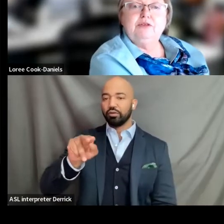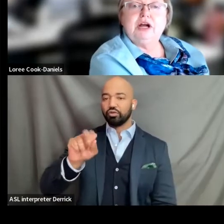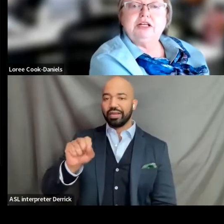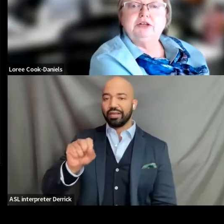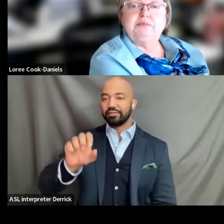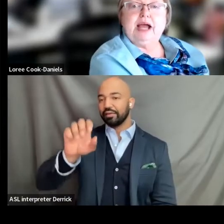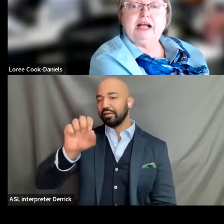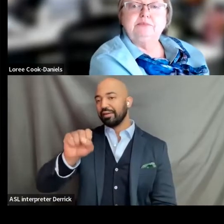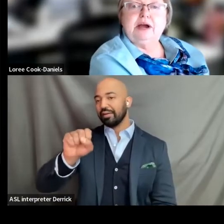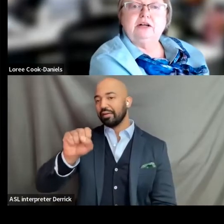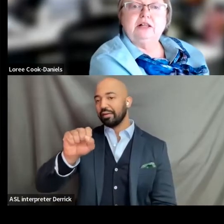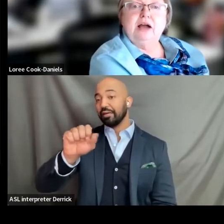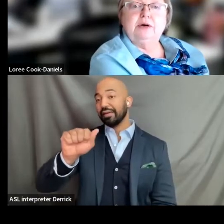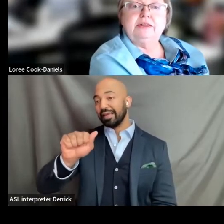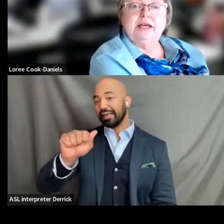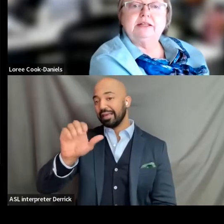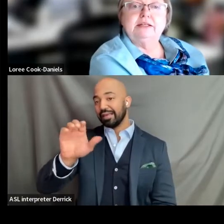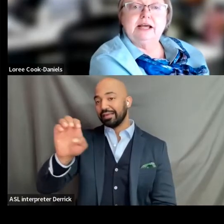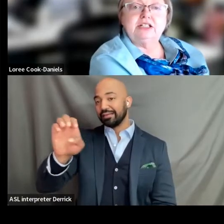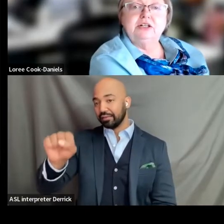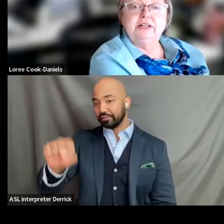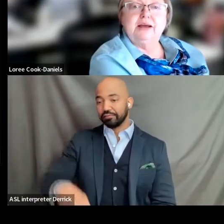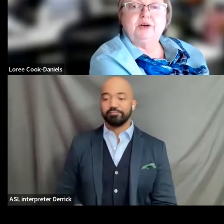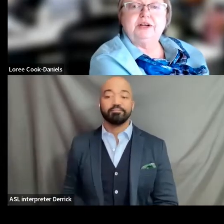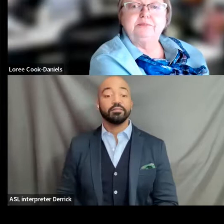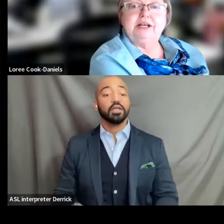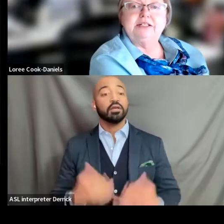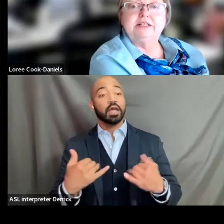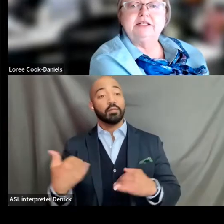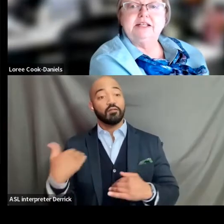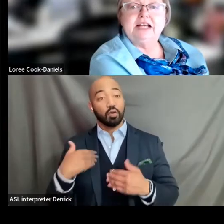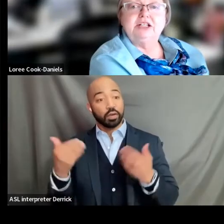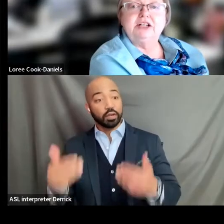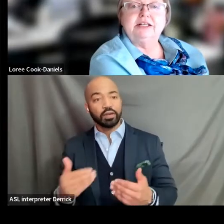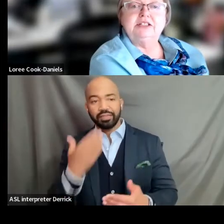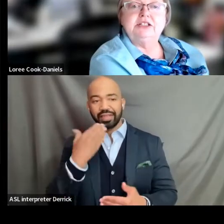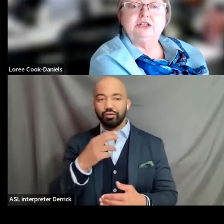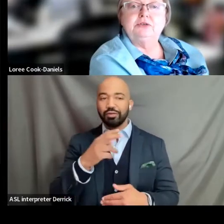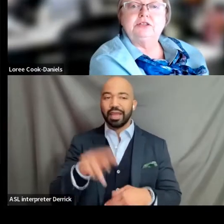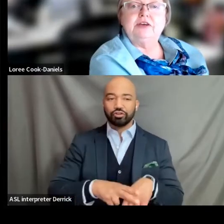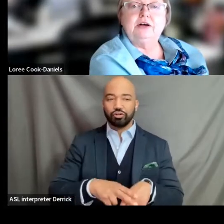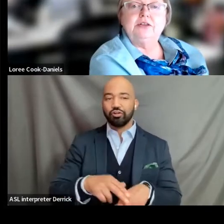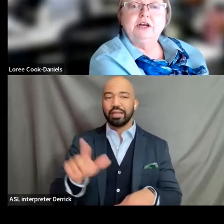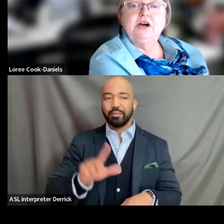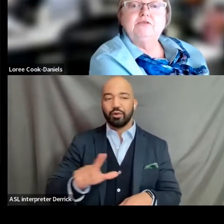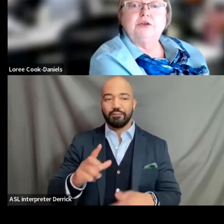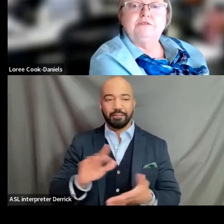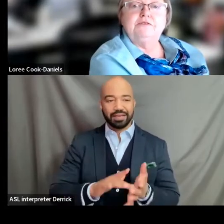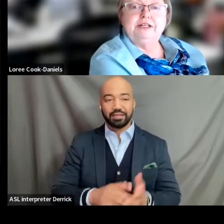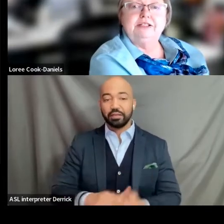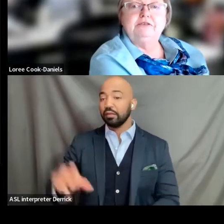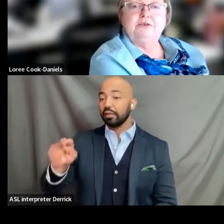Before I turn it back to michael, I wanna thank the National Library of Medicine, National Institutes of Health for the funding